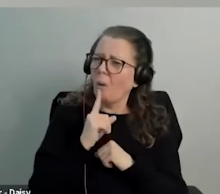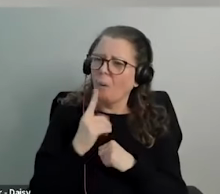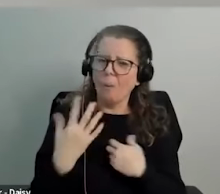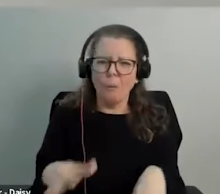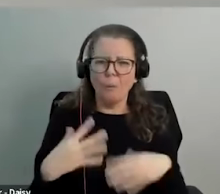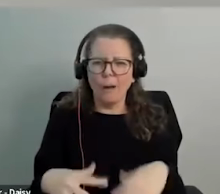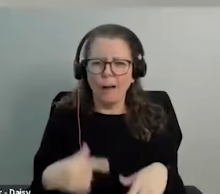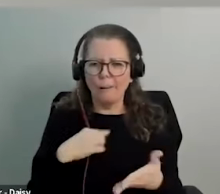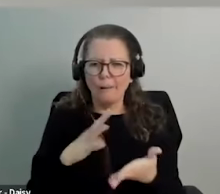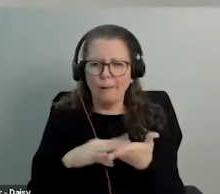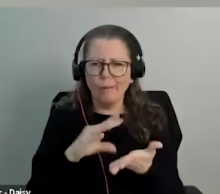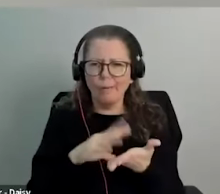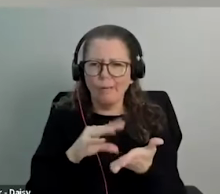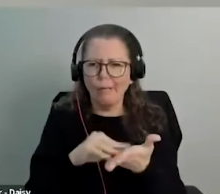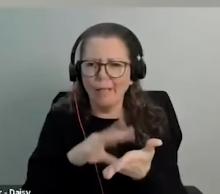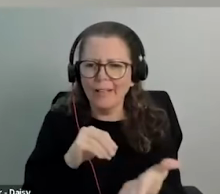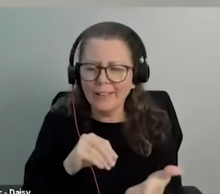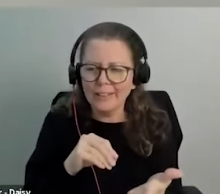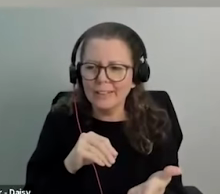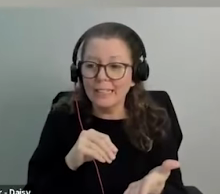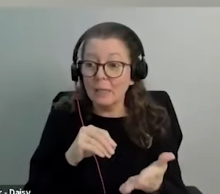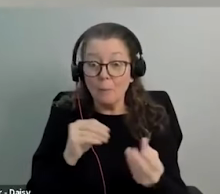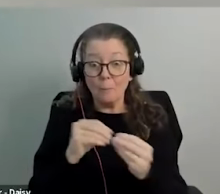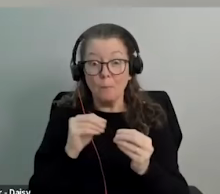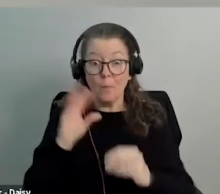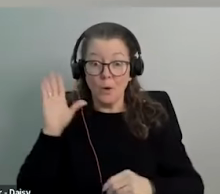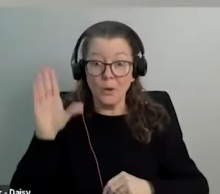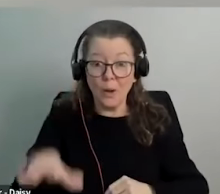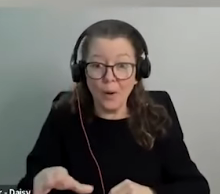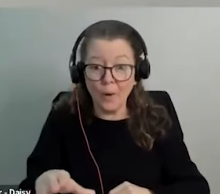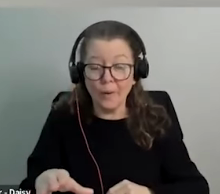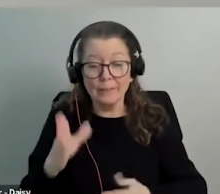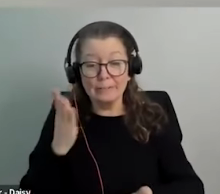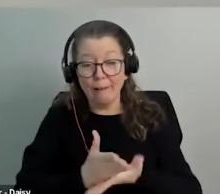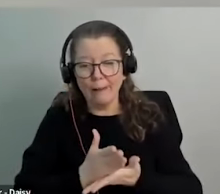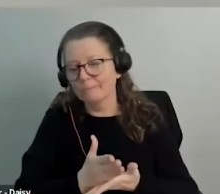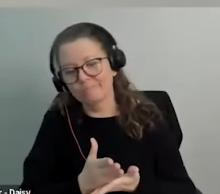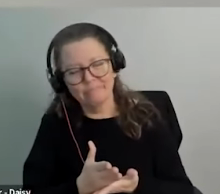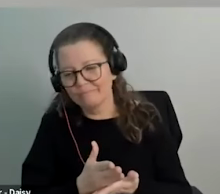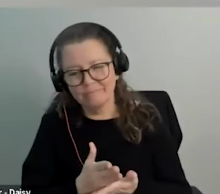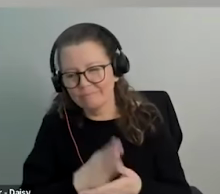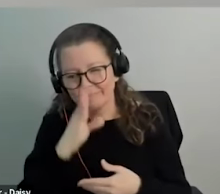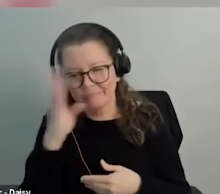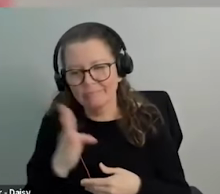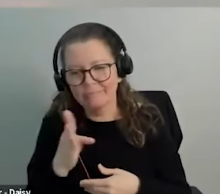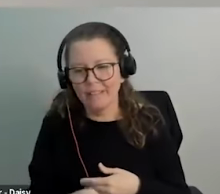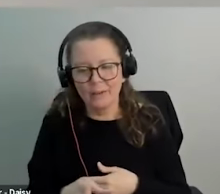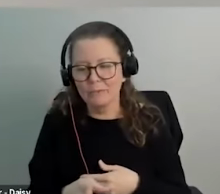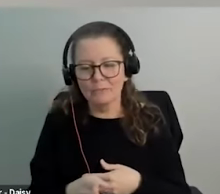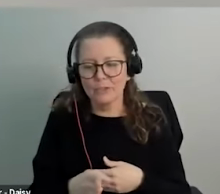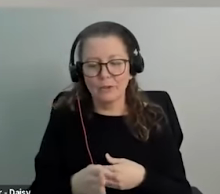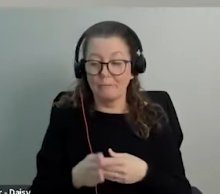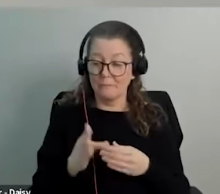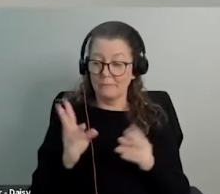Yes, there's still a much longer way to go in this journey, and it will never end. Like, accessibility will never be "Done."